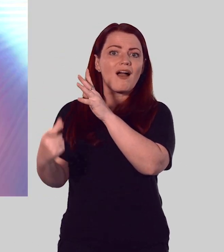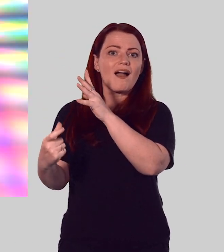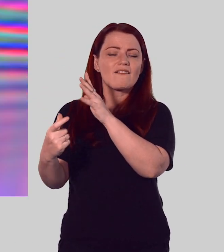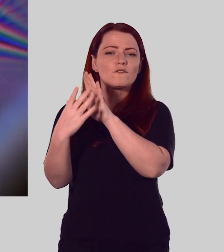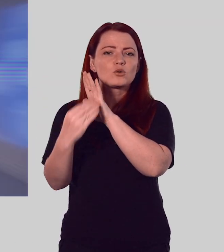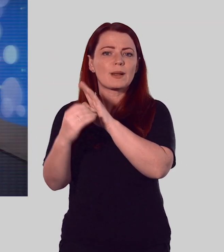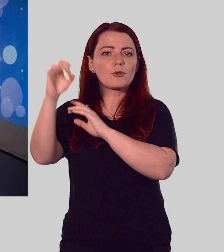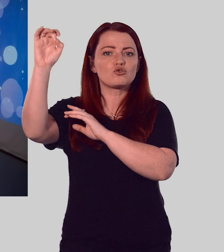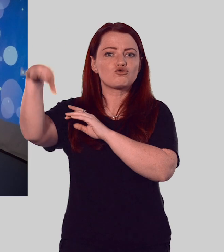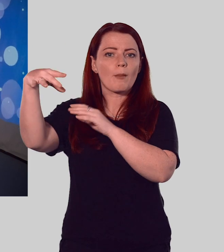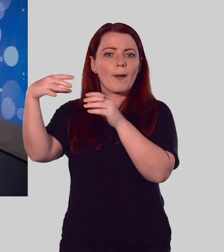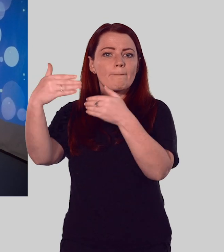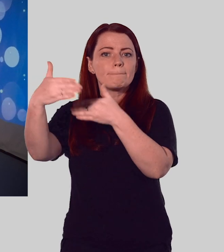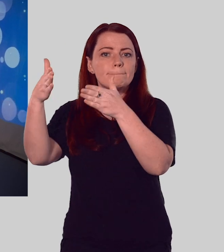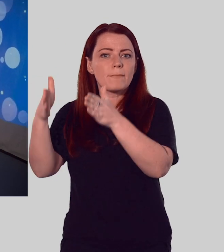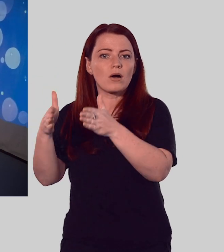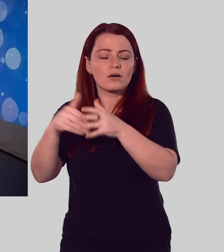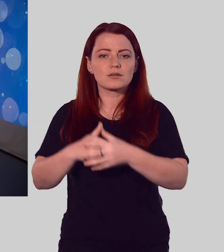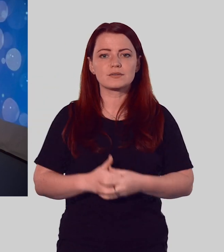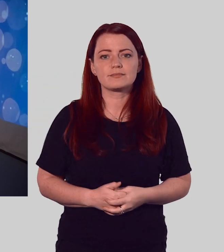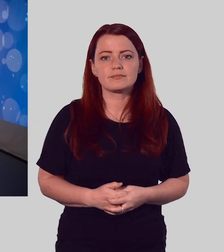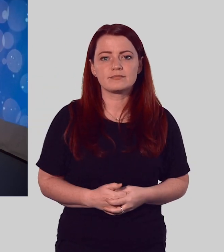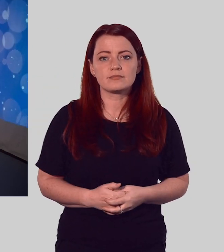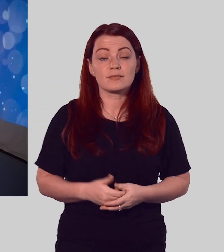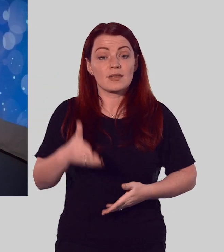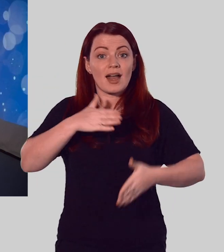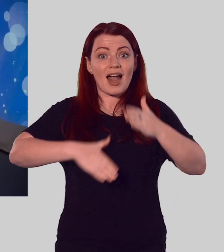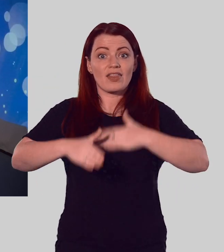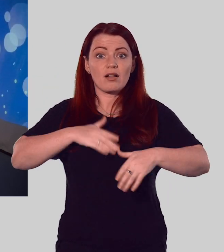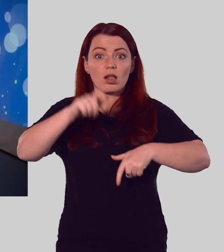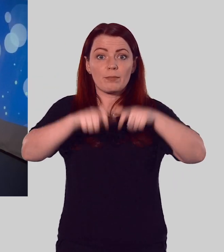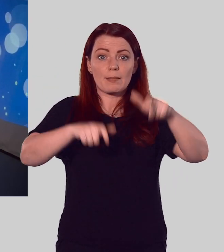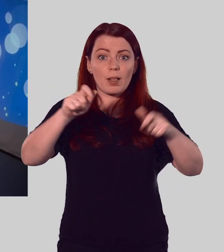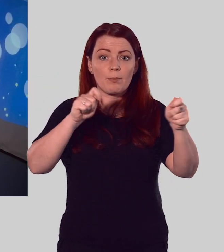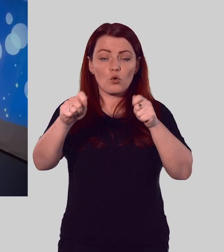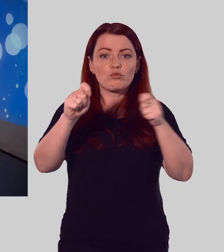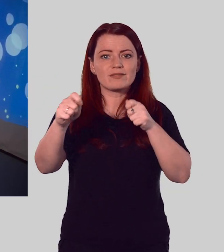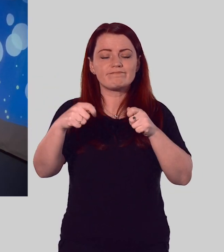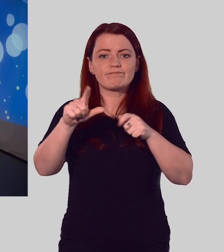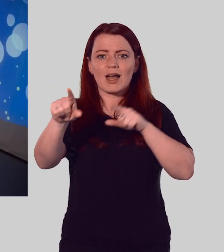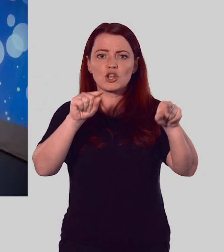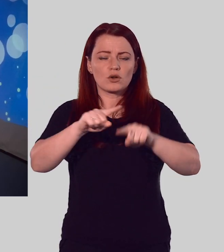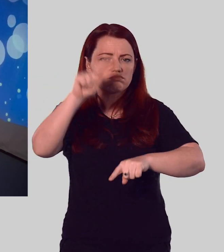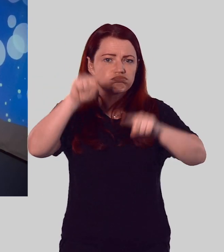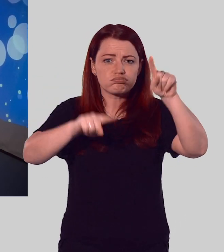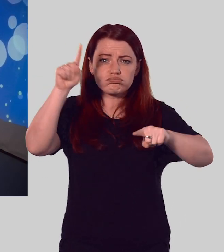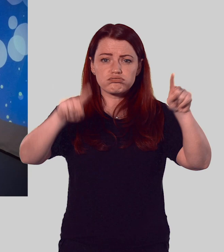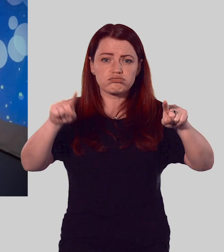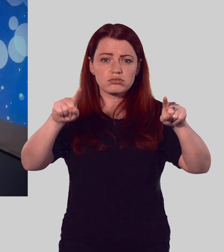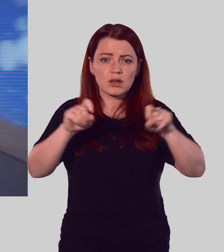In Ethical People Movement I chose a range of media platforms to communicate sections of the transmedia